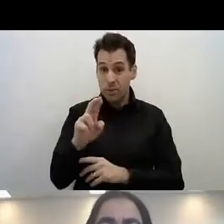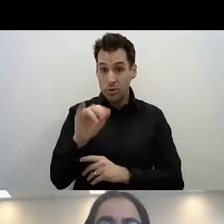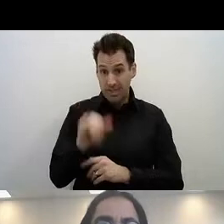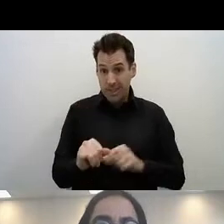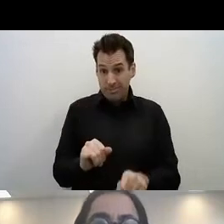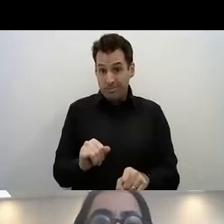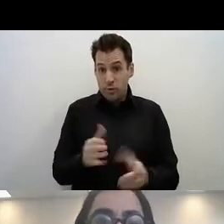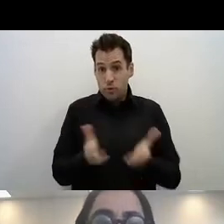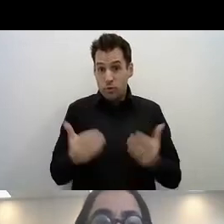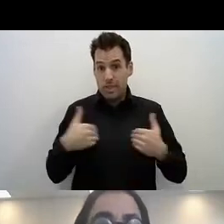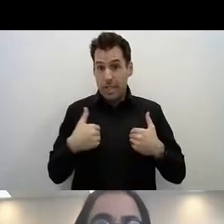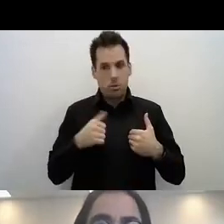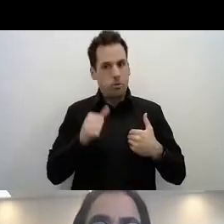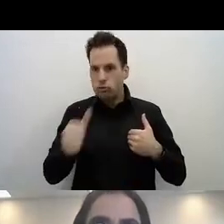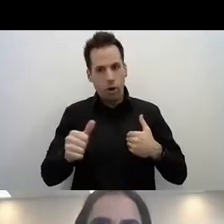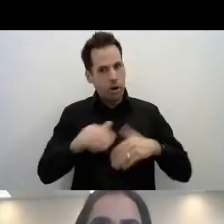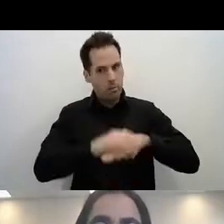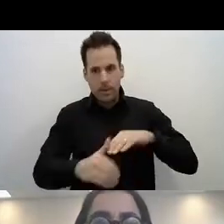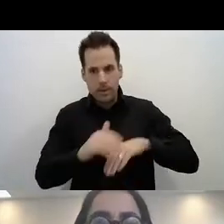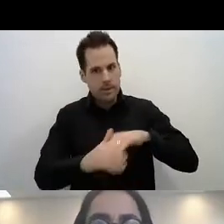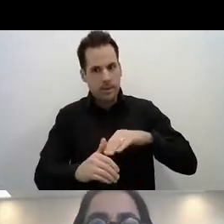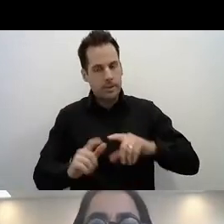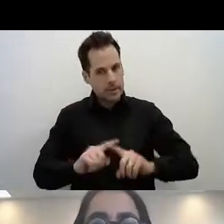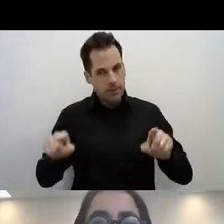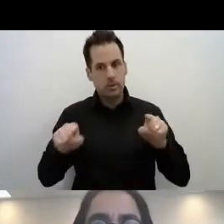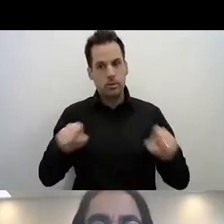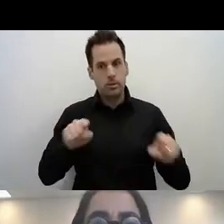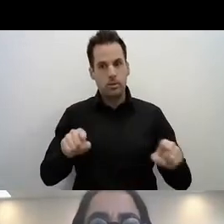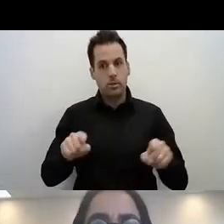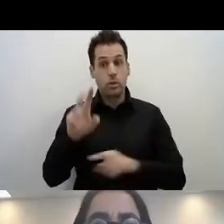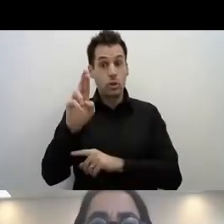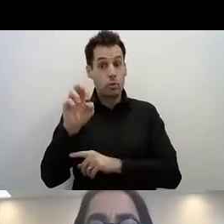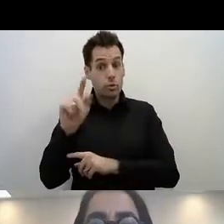and not a pet which is a critical distinction the resort owners had an obligation to weigh their